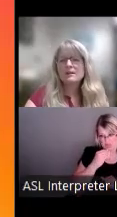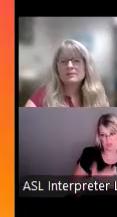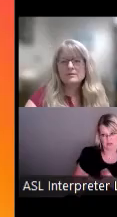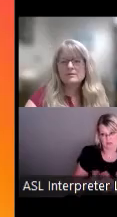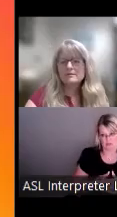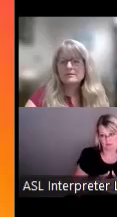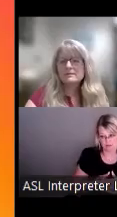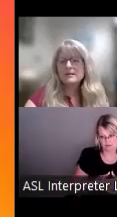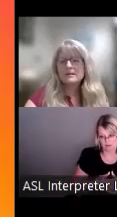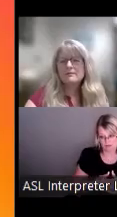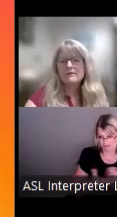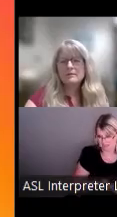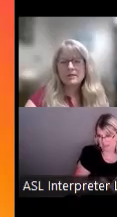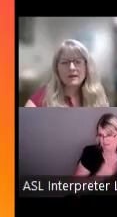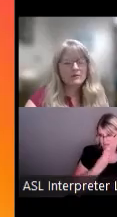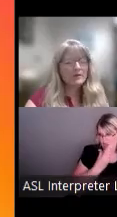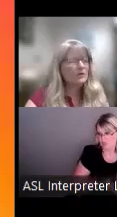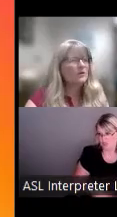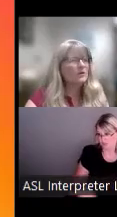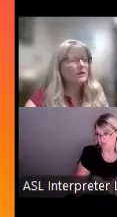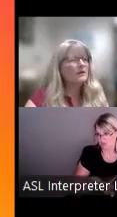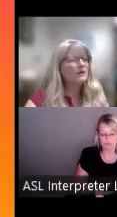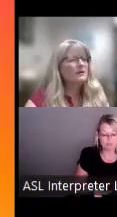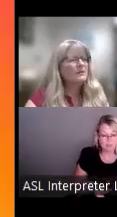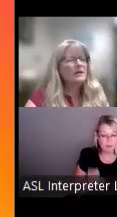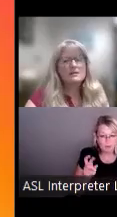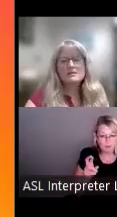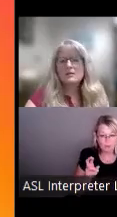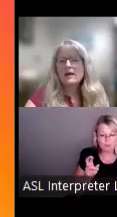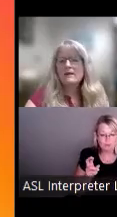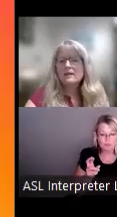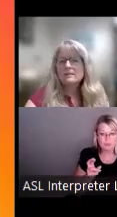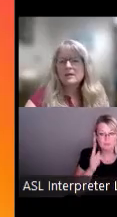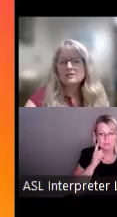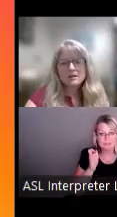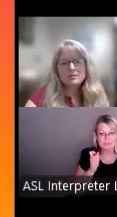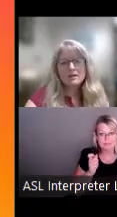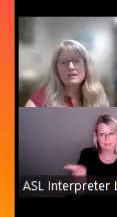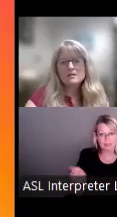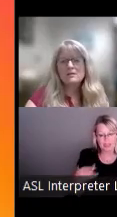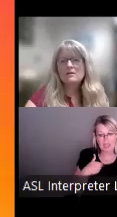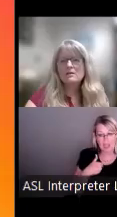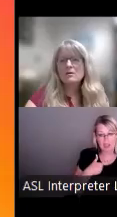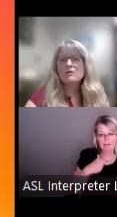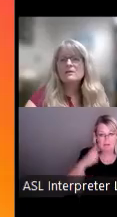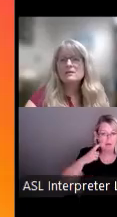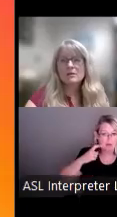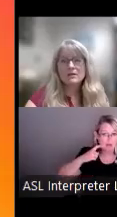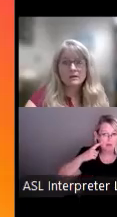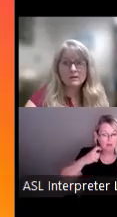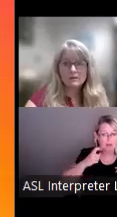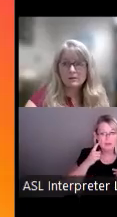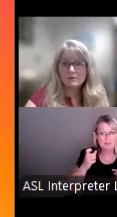available at the family gathering, or because they're having a meltdown because they're overstimulated and